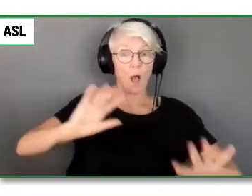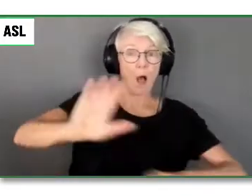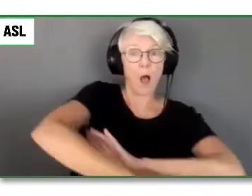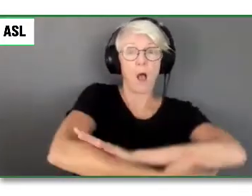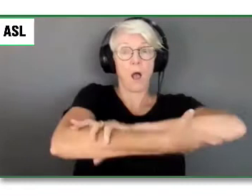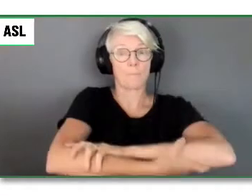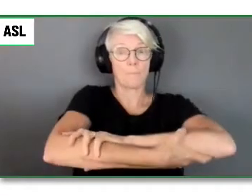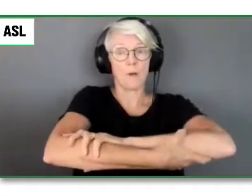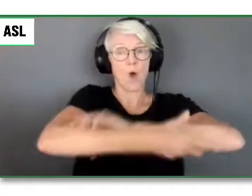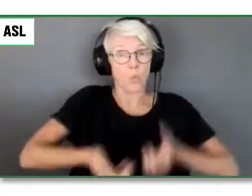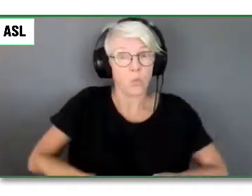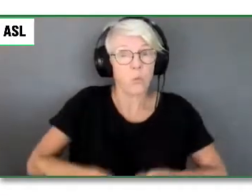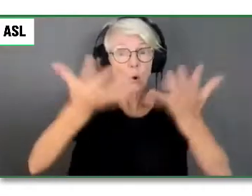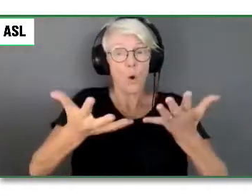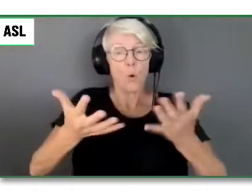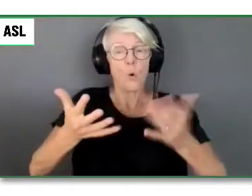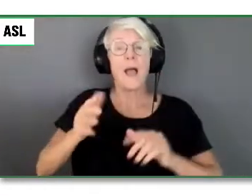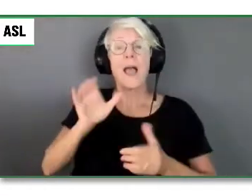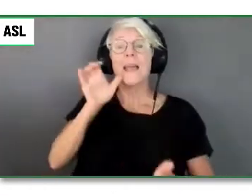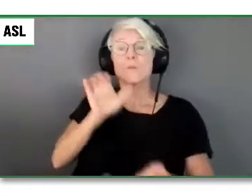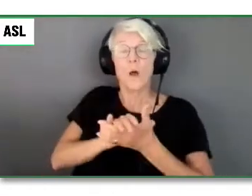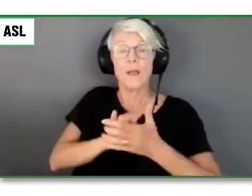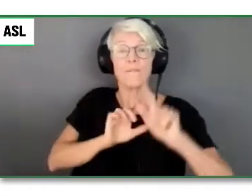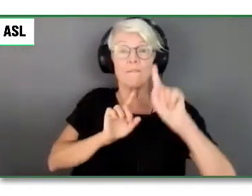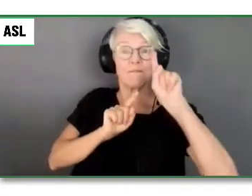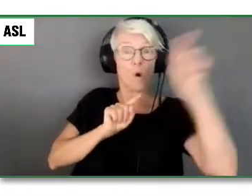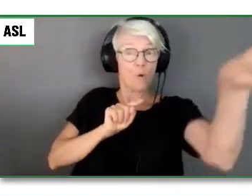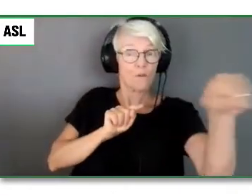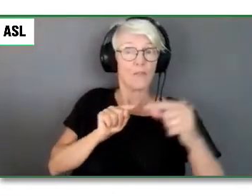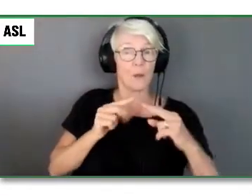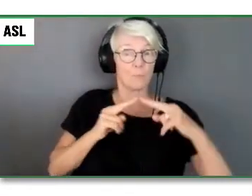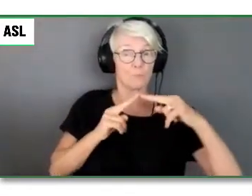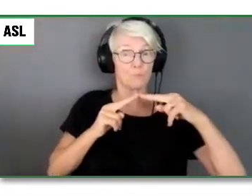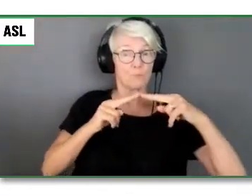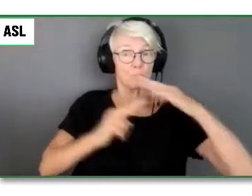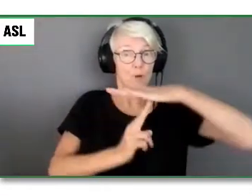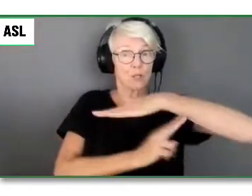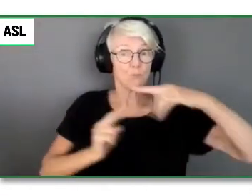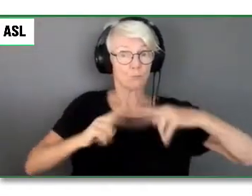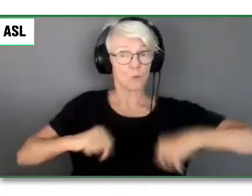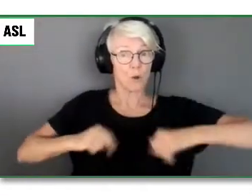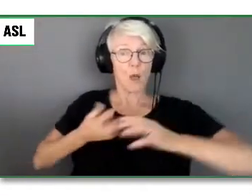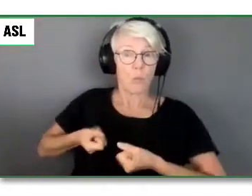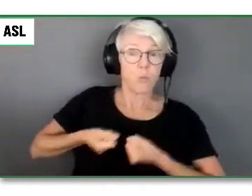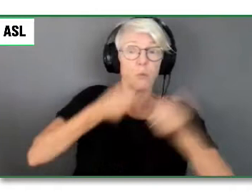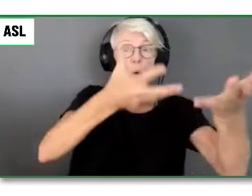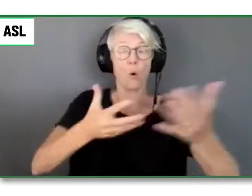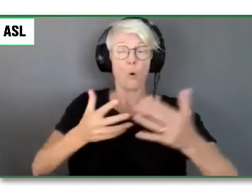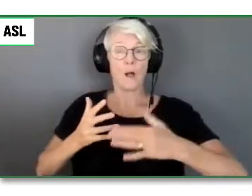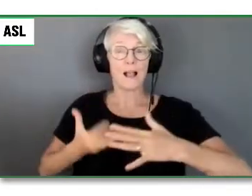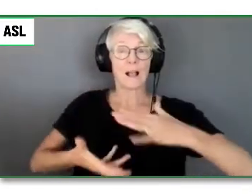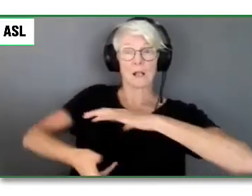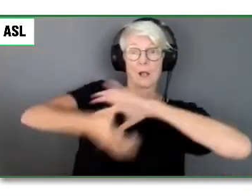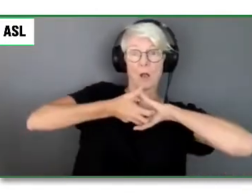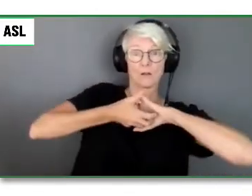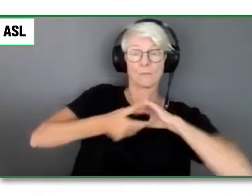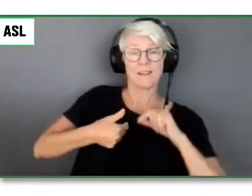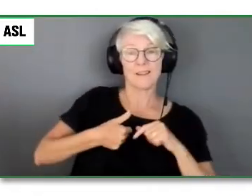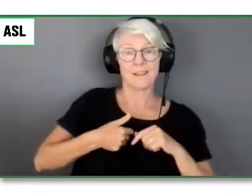side. We didn't change our route or our plans at all. We went up the top of the mountain.